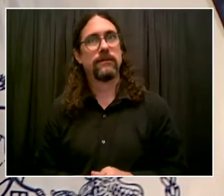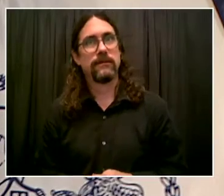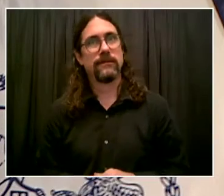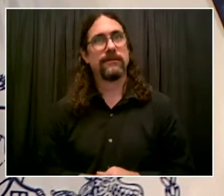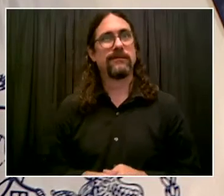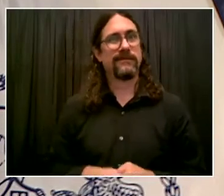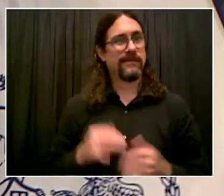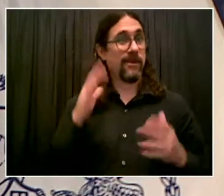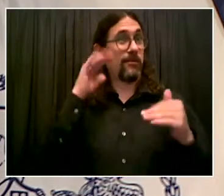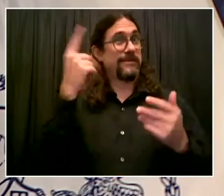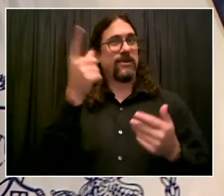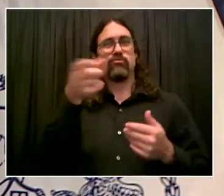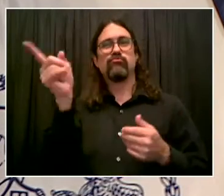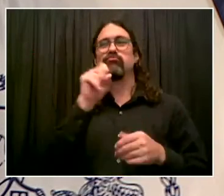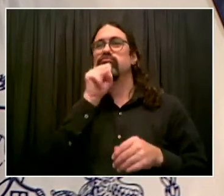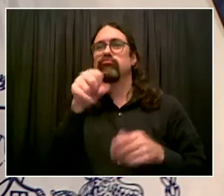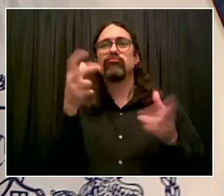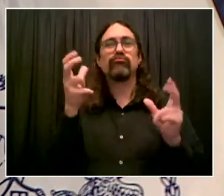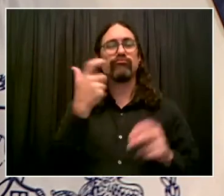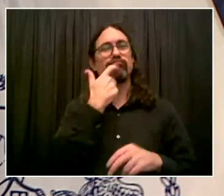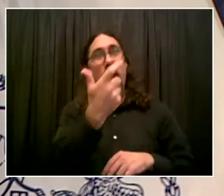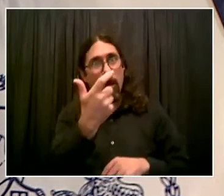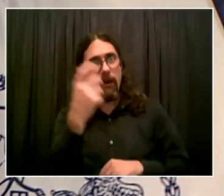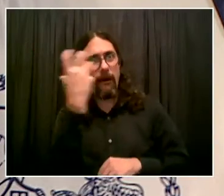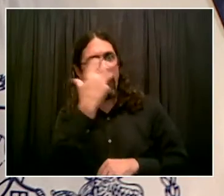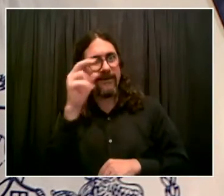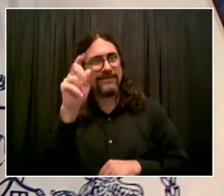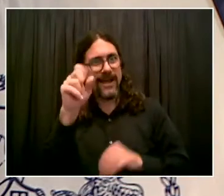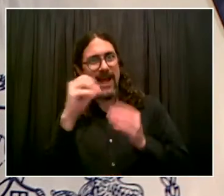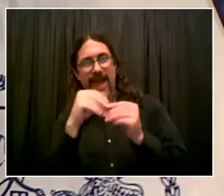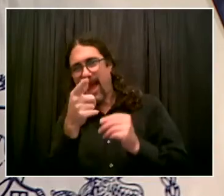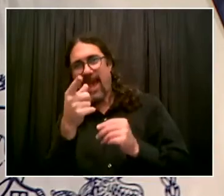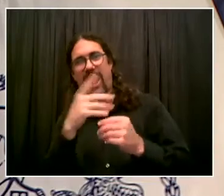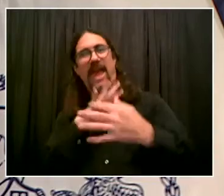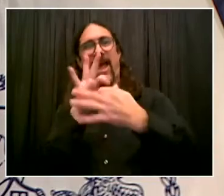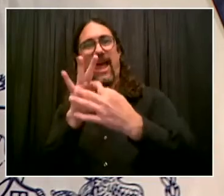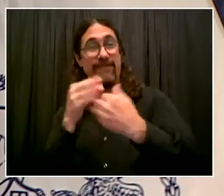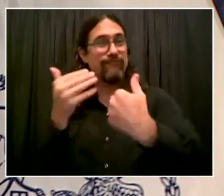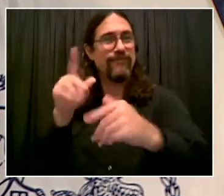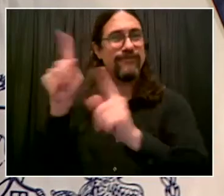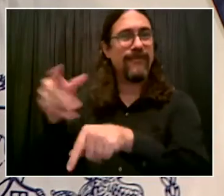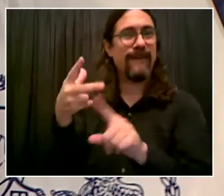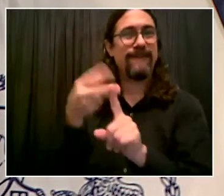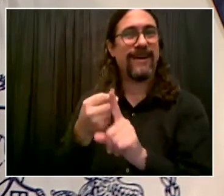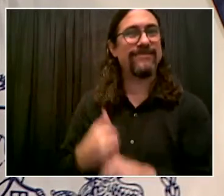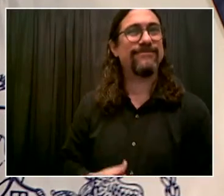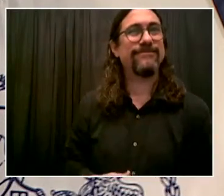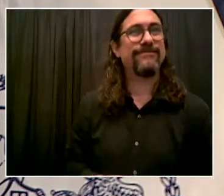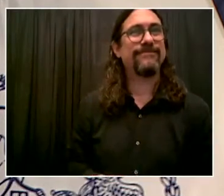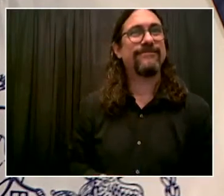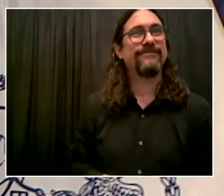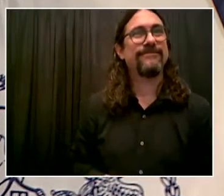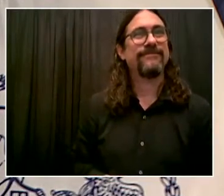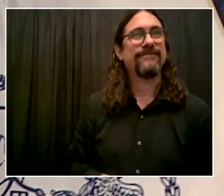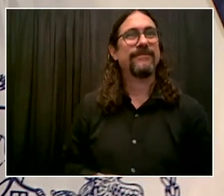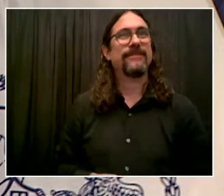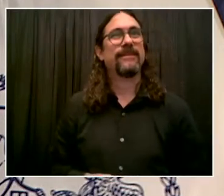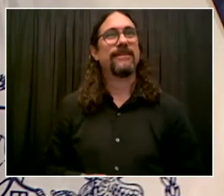SOMEONE SEES SOMEONE FROM THE NETS , IF THEY CARE ABOUT THE